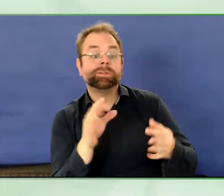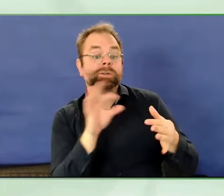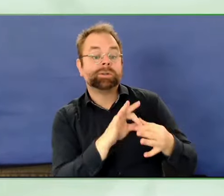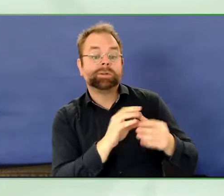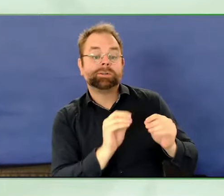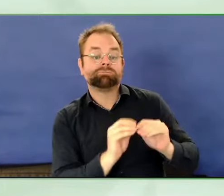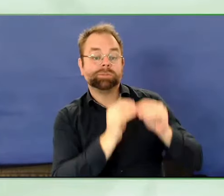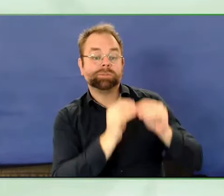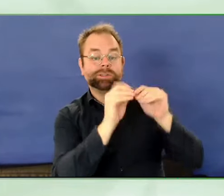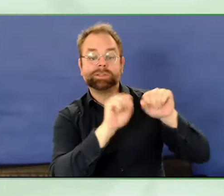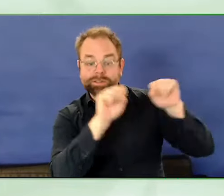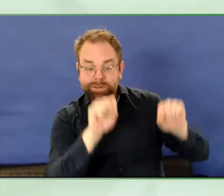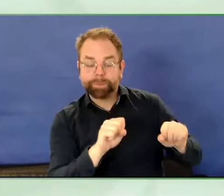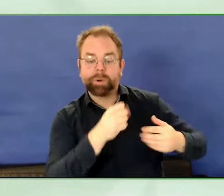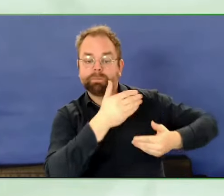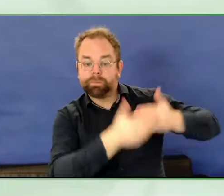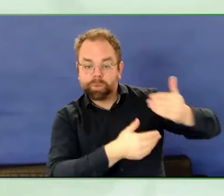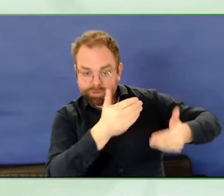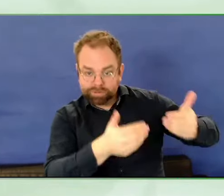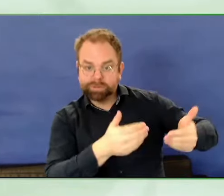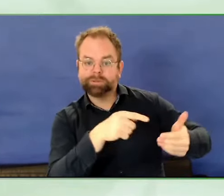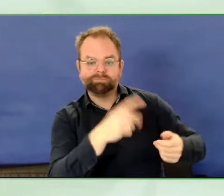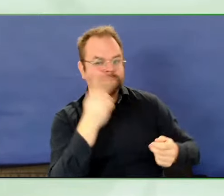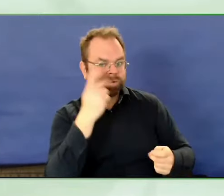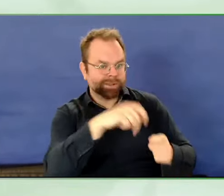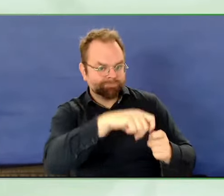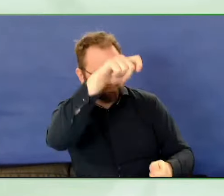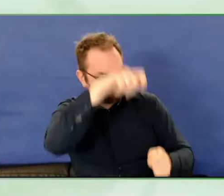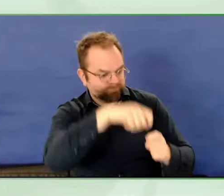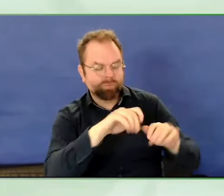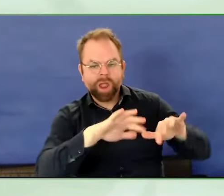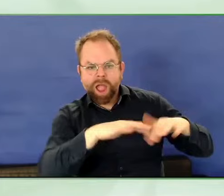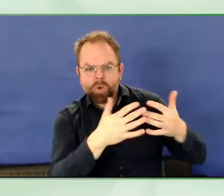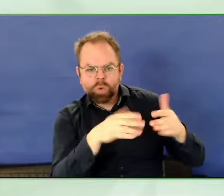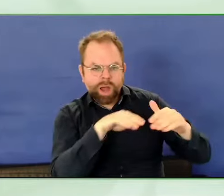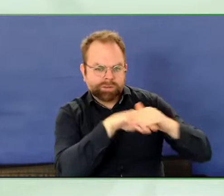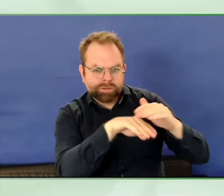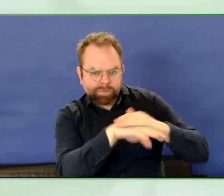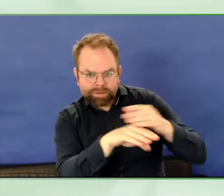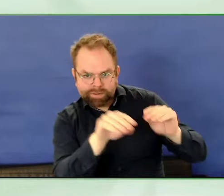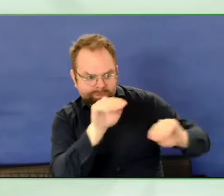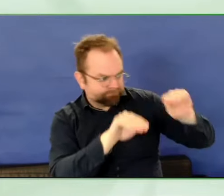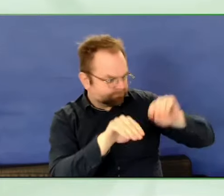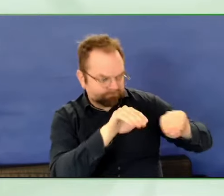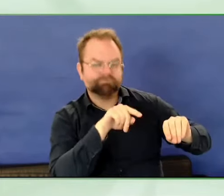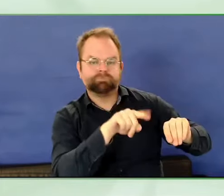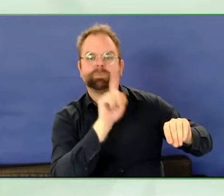And from that perspective I would say that accessibility of anything, regardless of whether